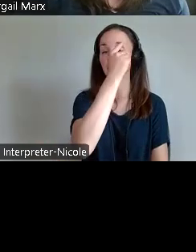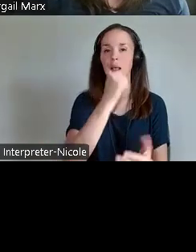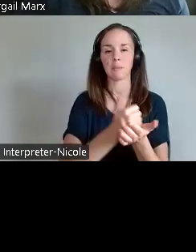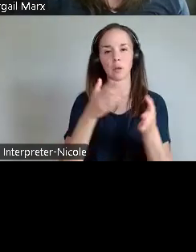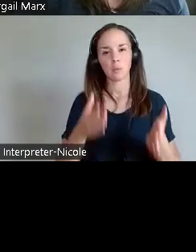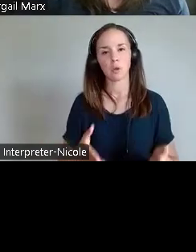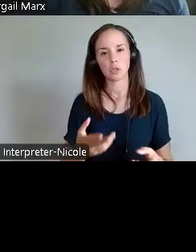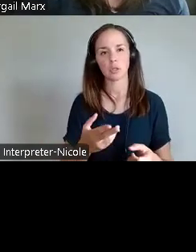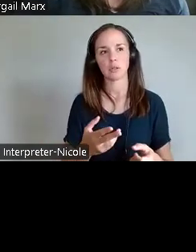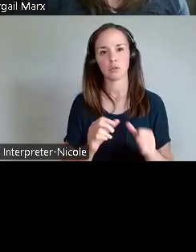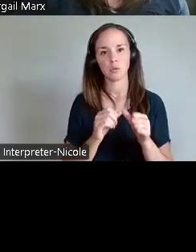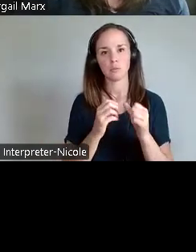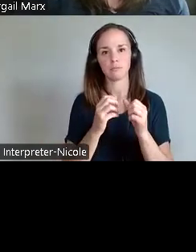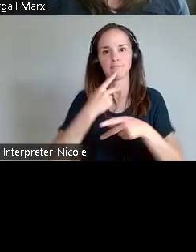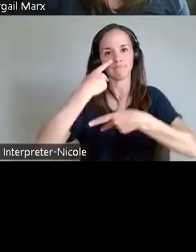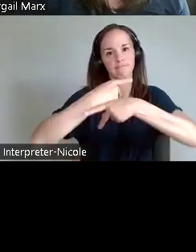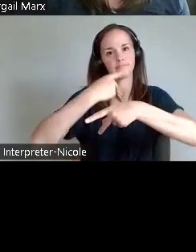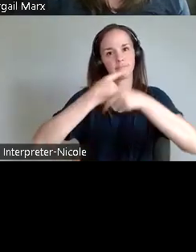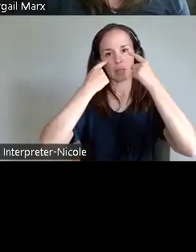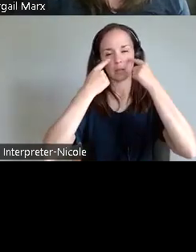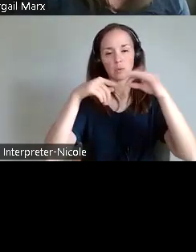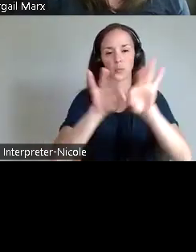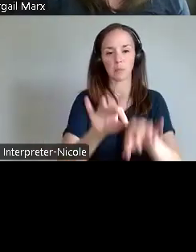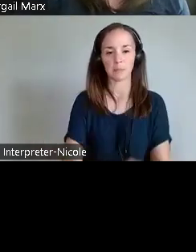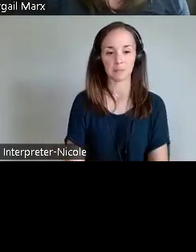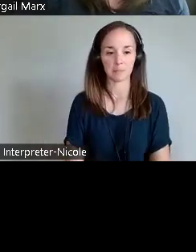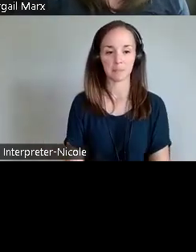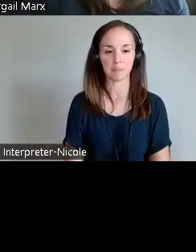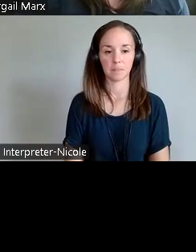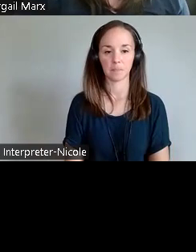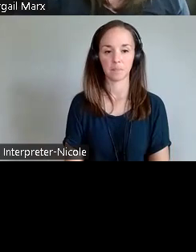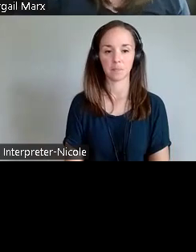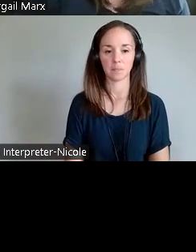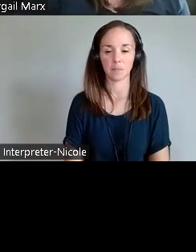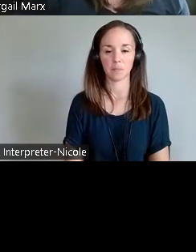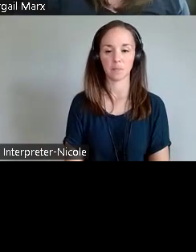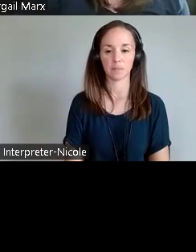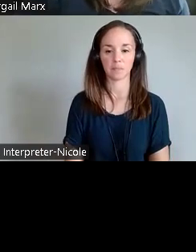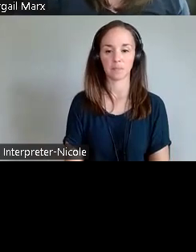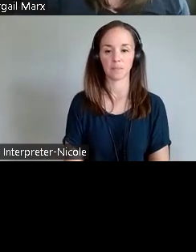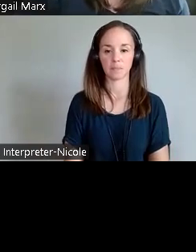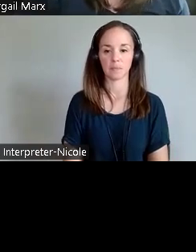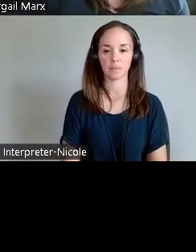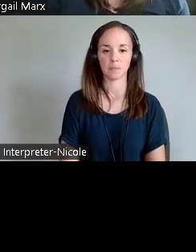to maintain eye health is really important. Similarly to the previous feature matching for